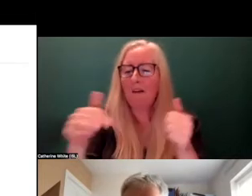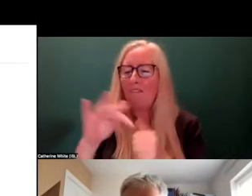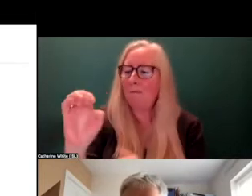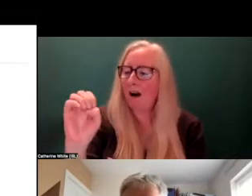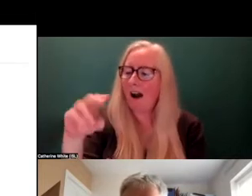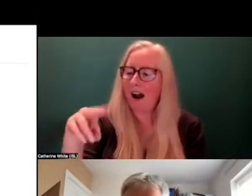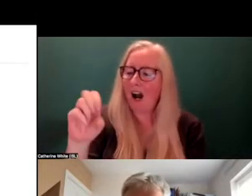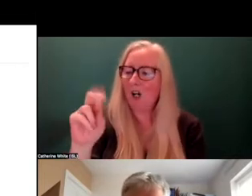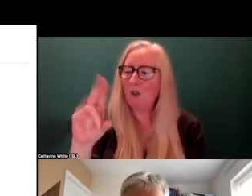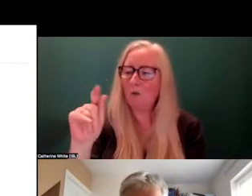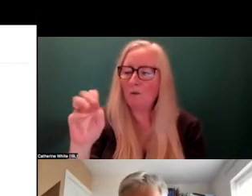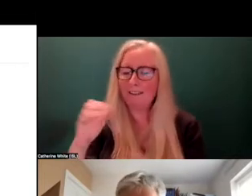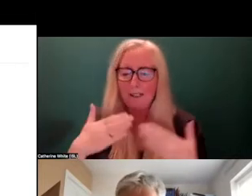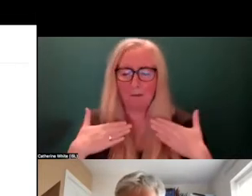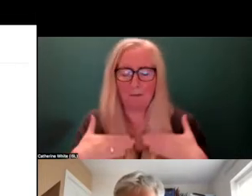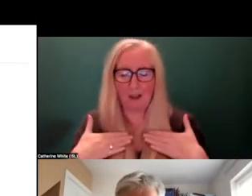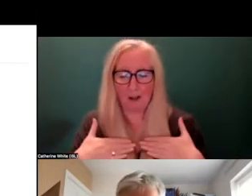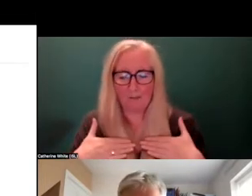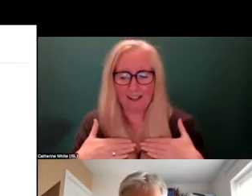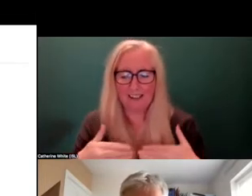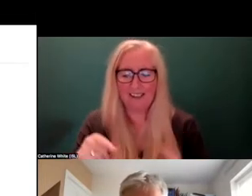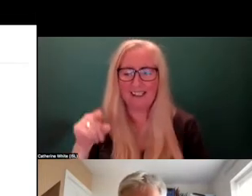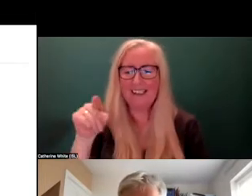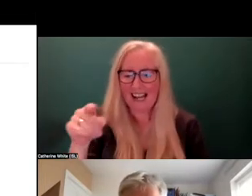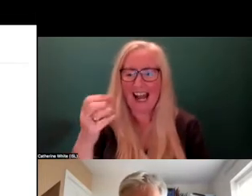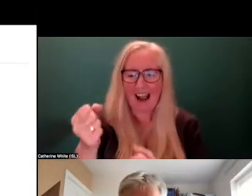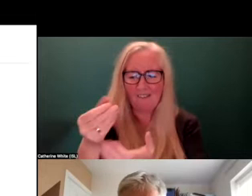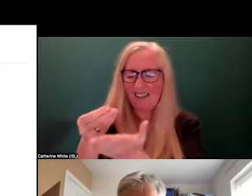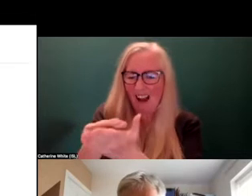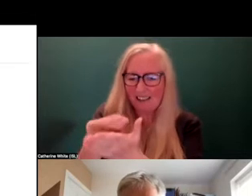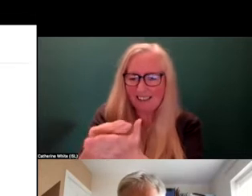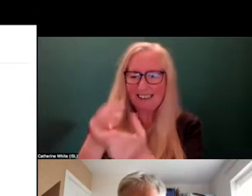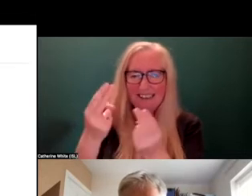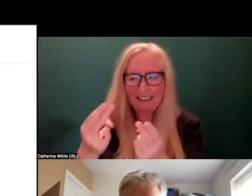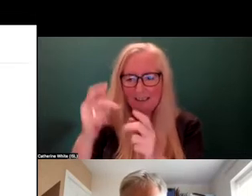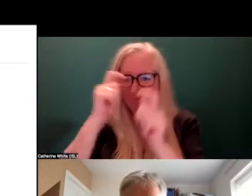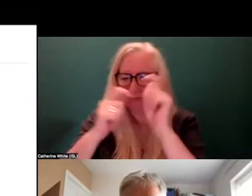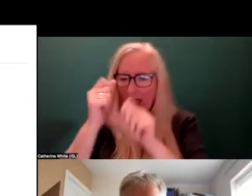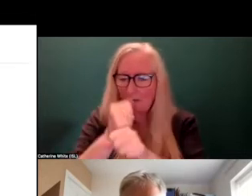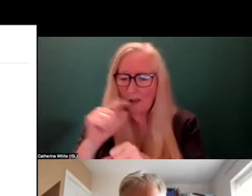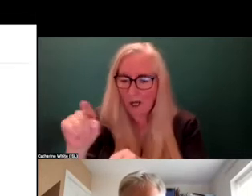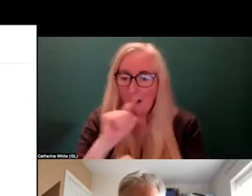from an ensuite and I suppose these are cost benefit issues as well that we have to kind of tease out.